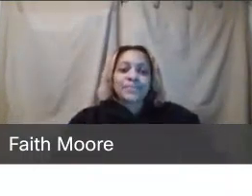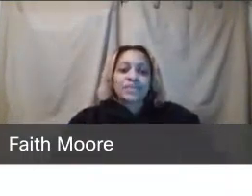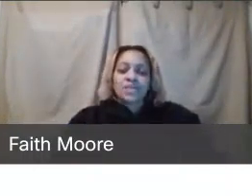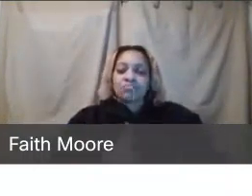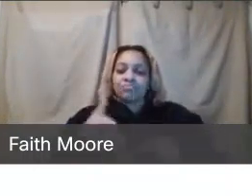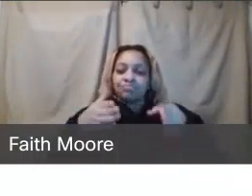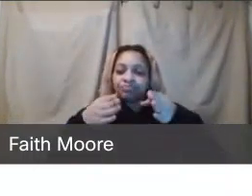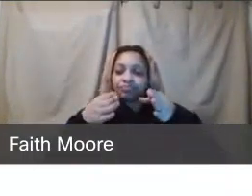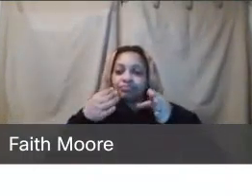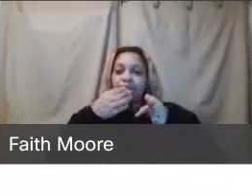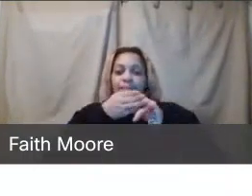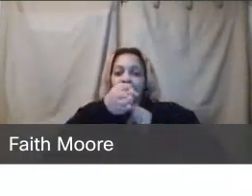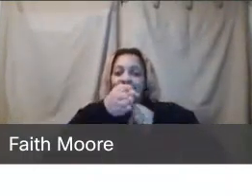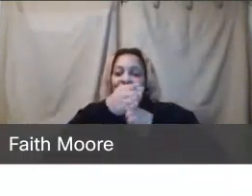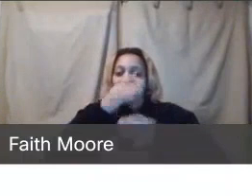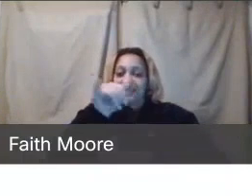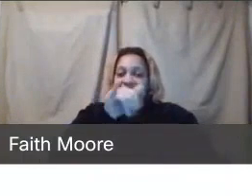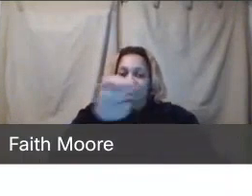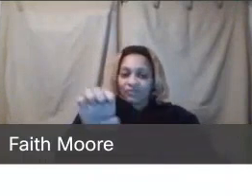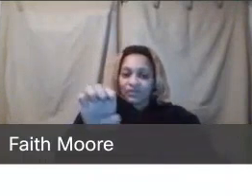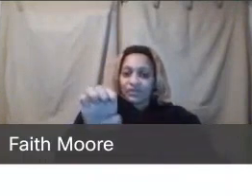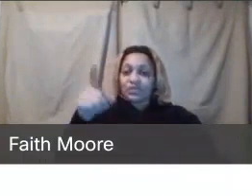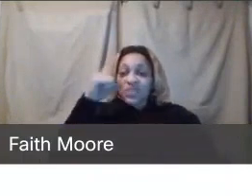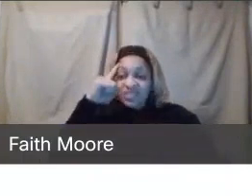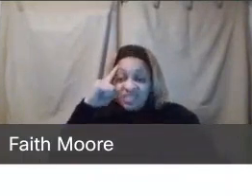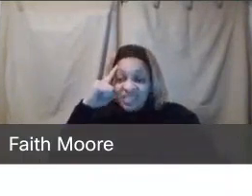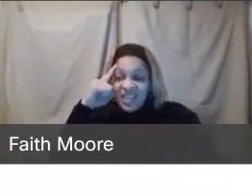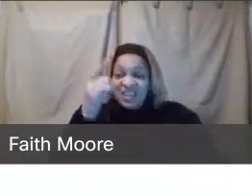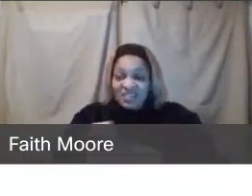so, if you thought independence was a little bit tricky, main avenue as, you know,